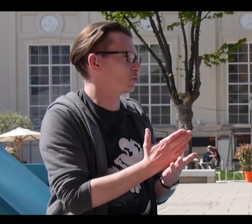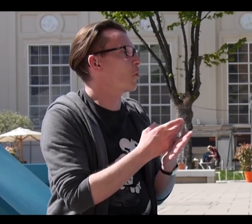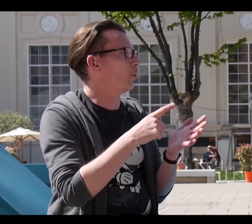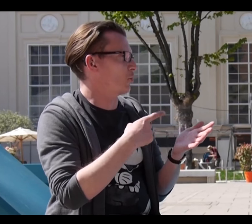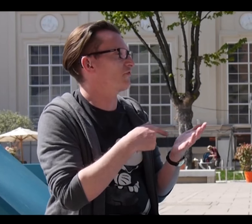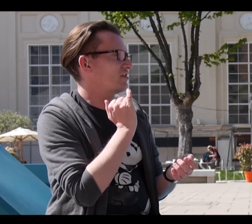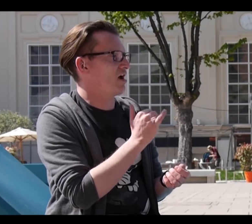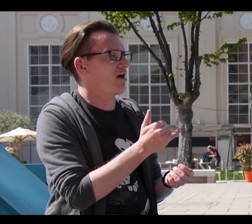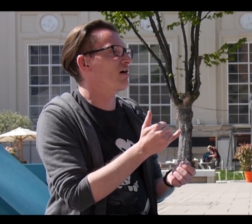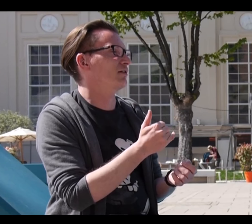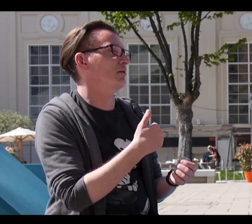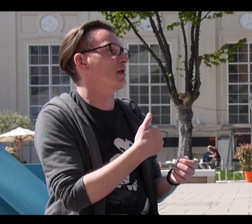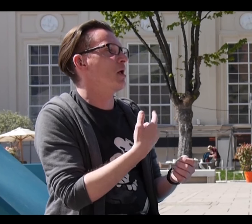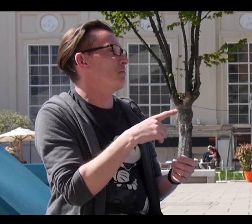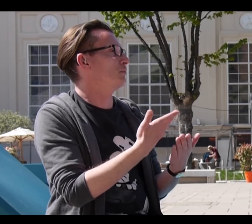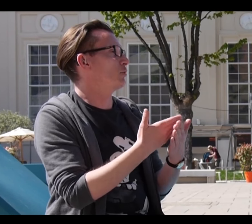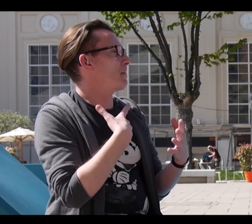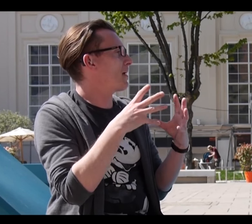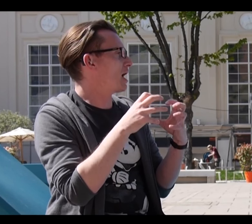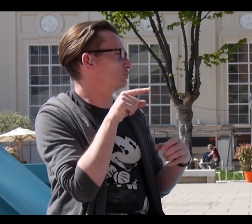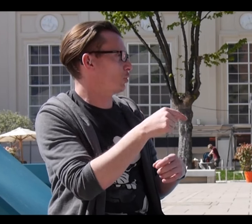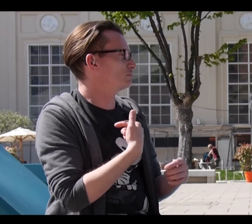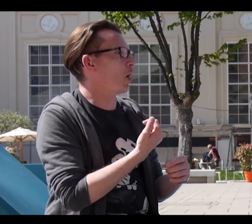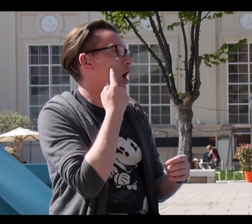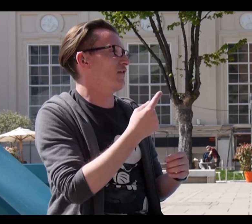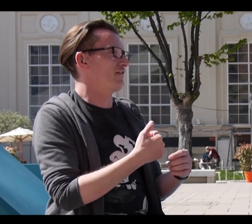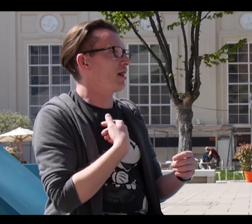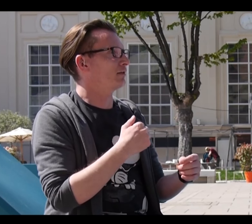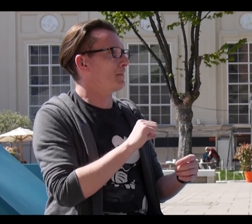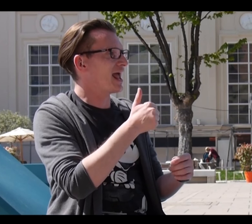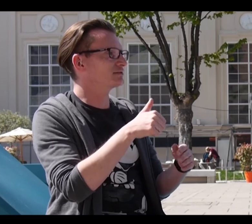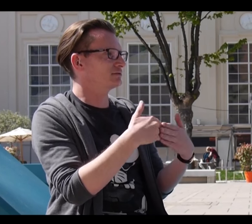During my practical training (in Kindergarten) I experienced,